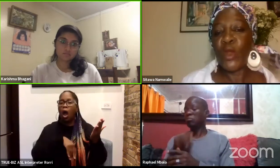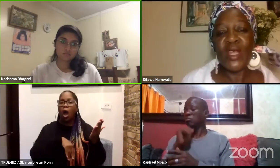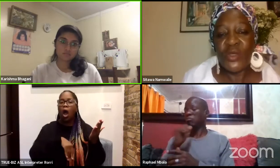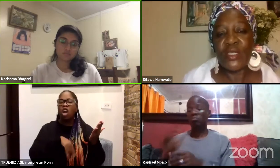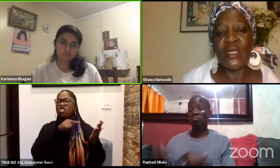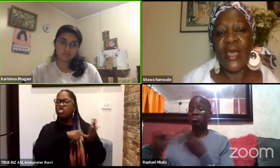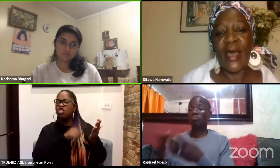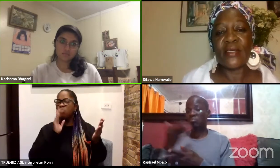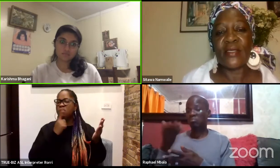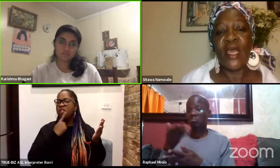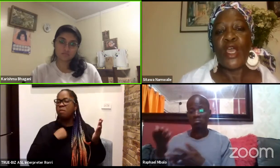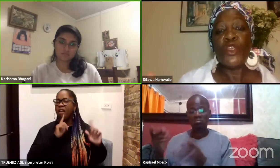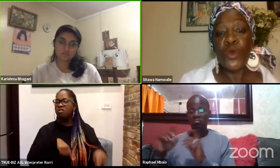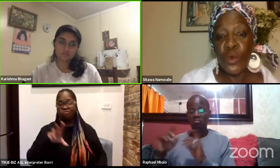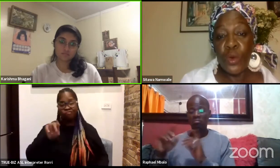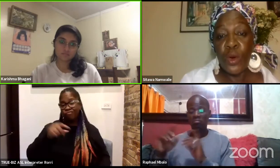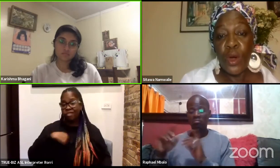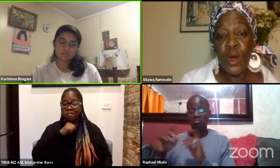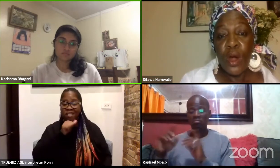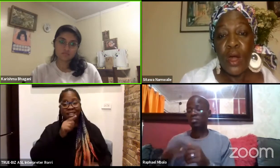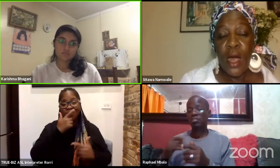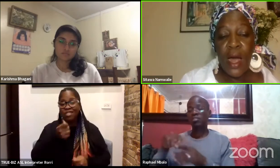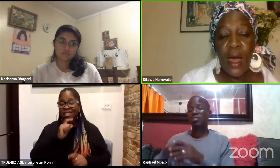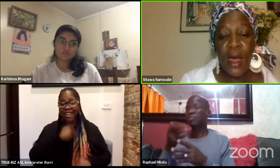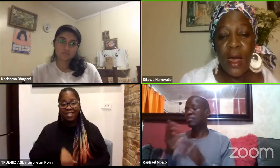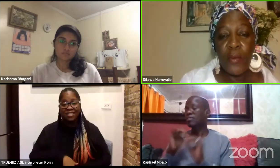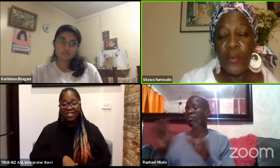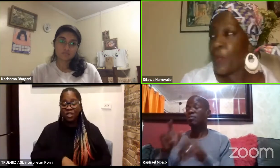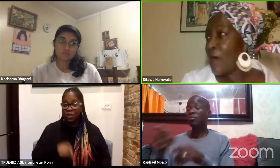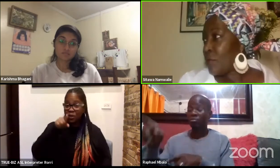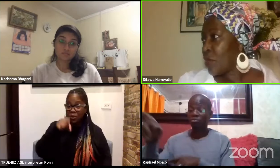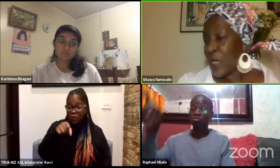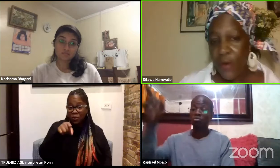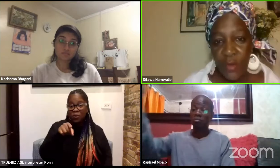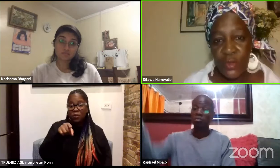I'm not interested in the answers, you, everybody around